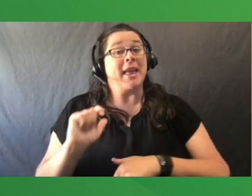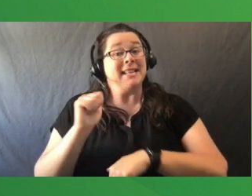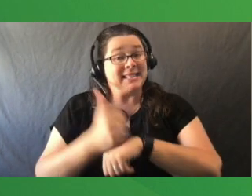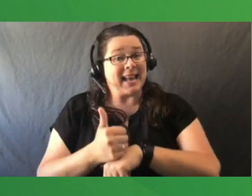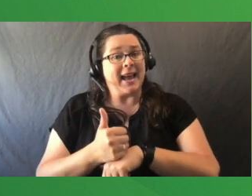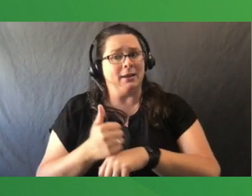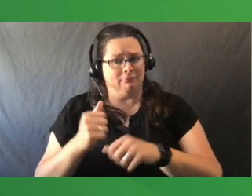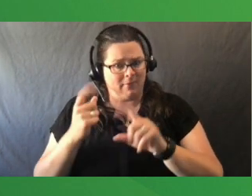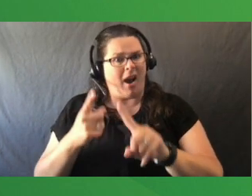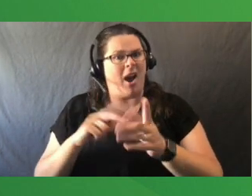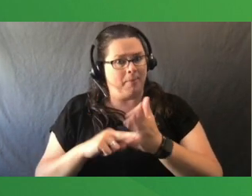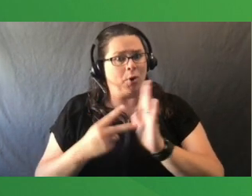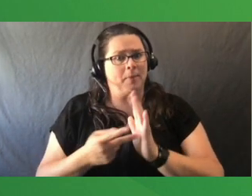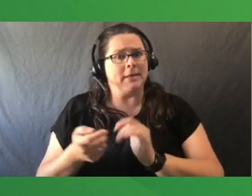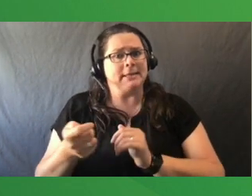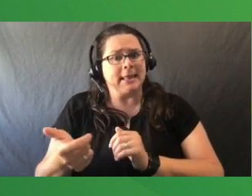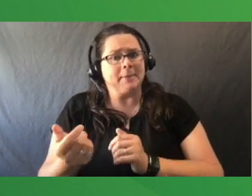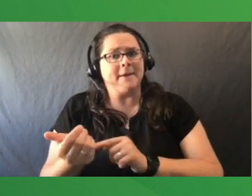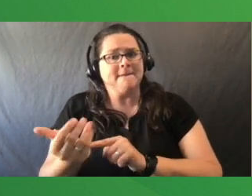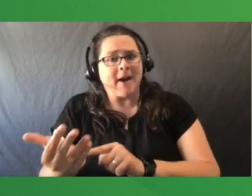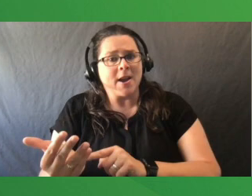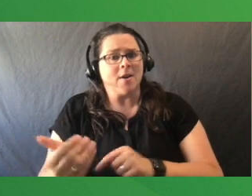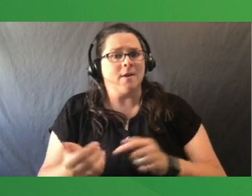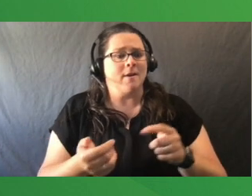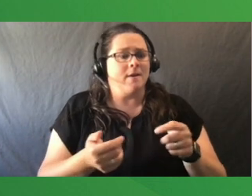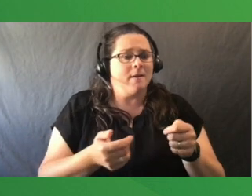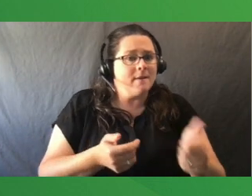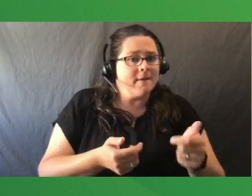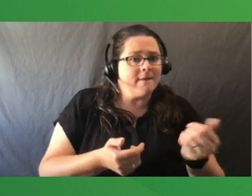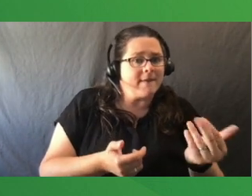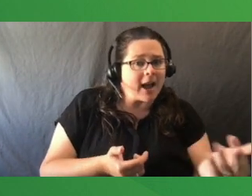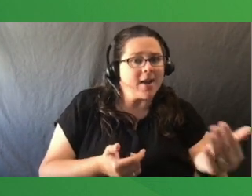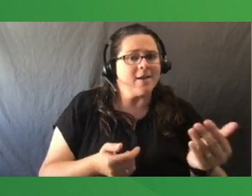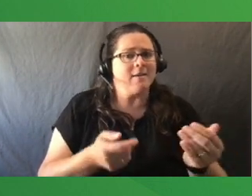influence that cycle for their own benefit.